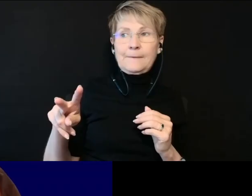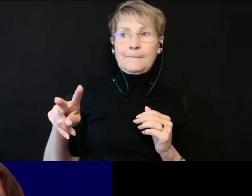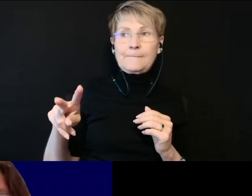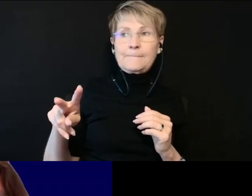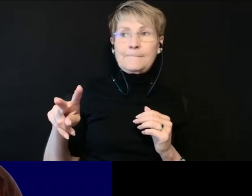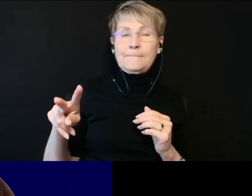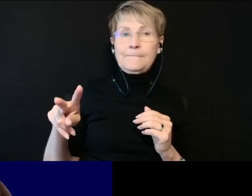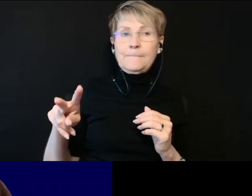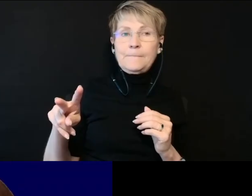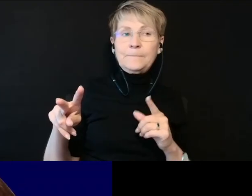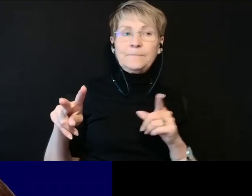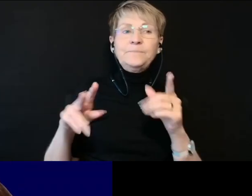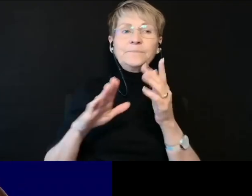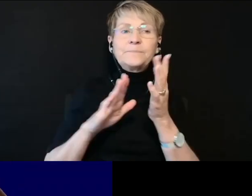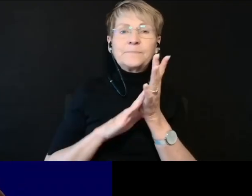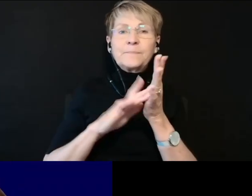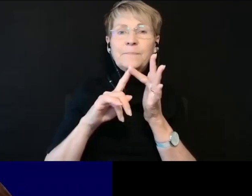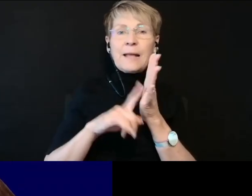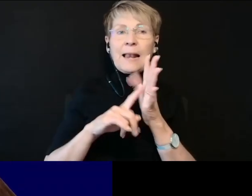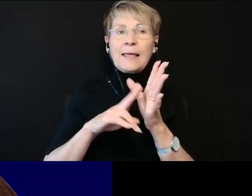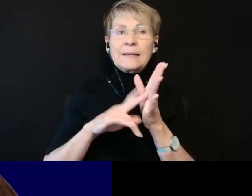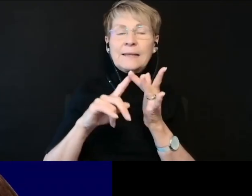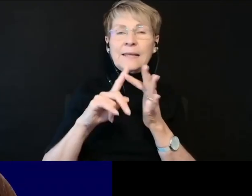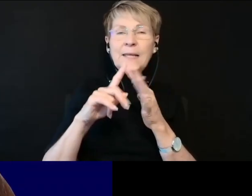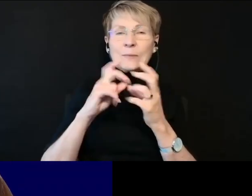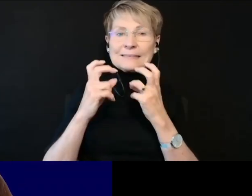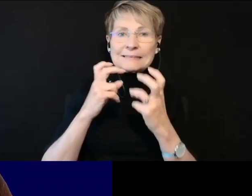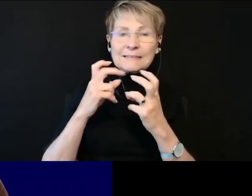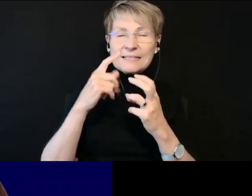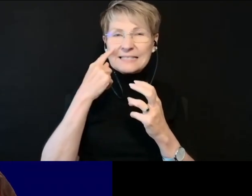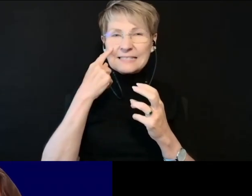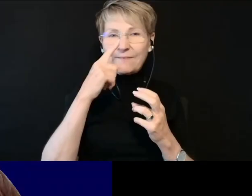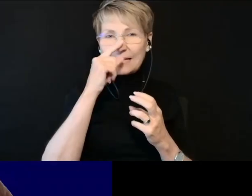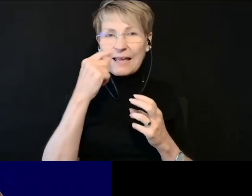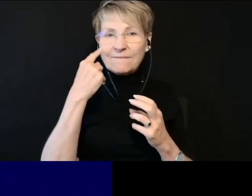Okay I'll see if I can. Its Melanie speaking I’ll see if I can get that link in the chat.